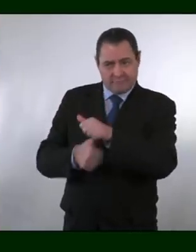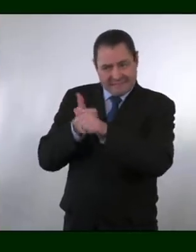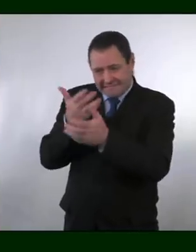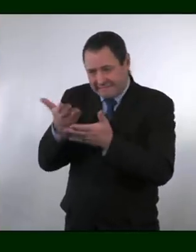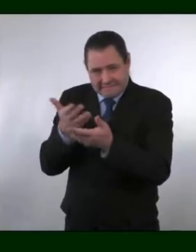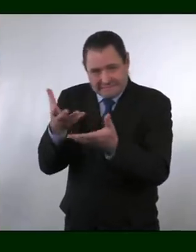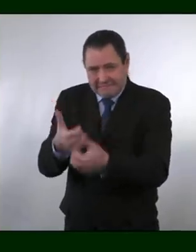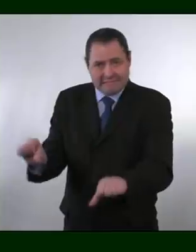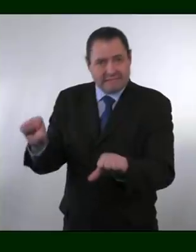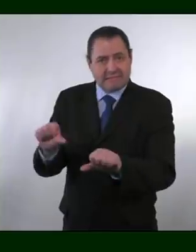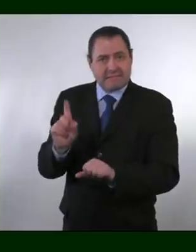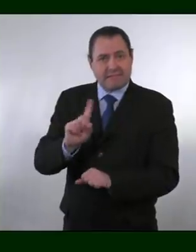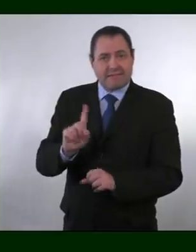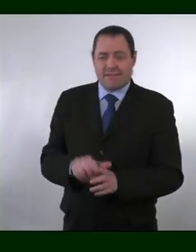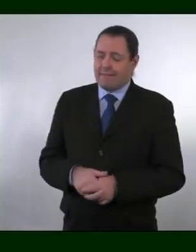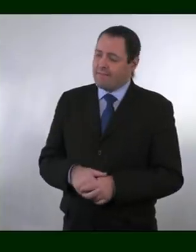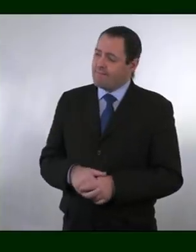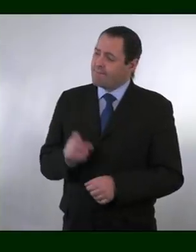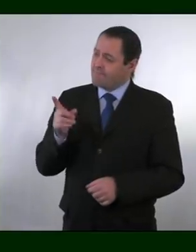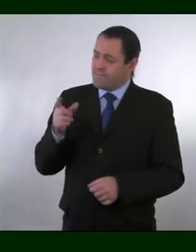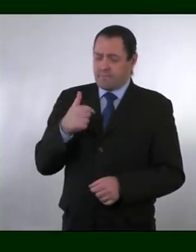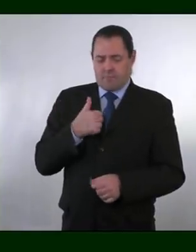The Prime Minister My hon. Friend is entirely